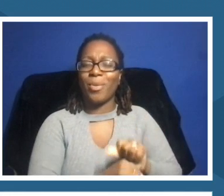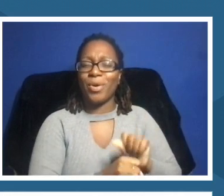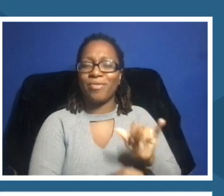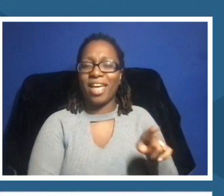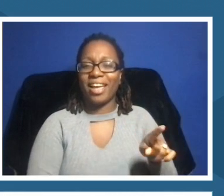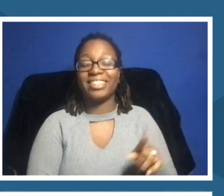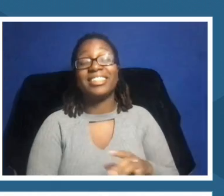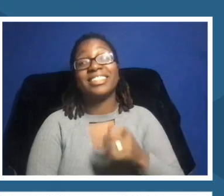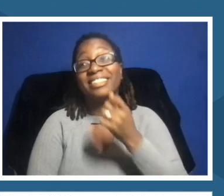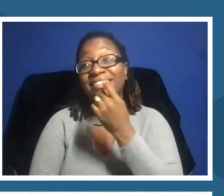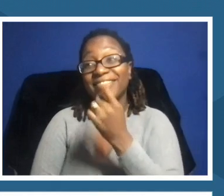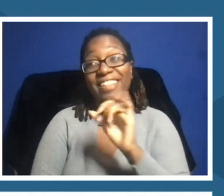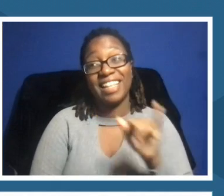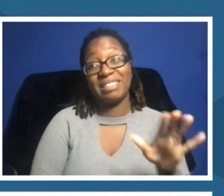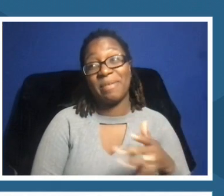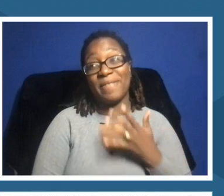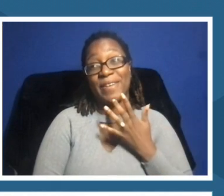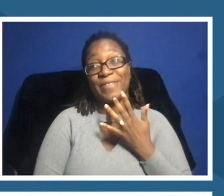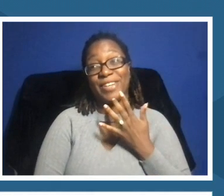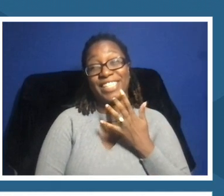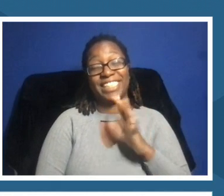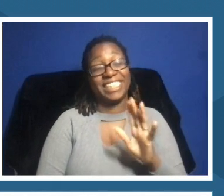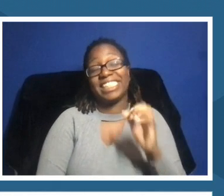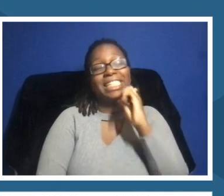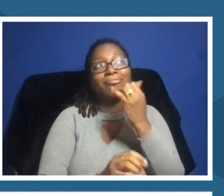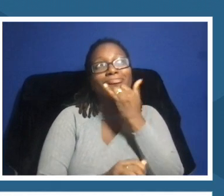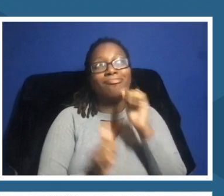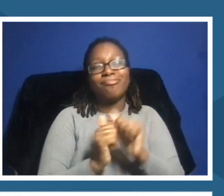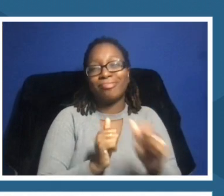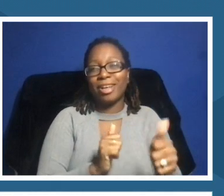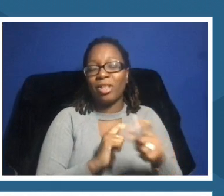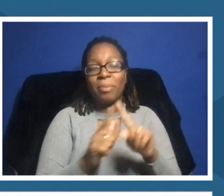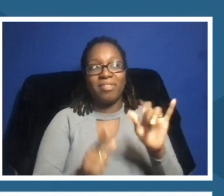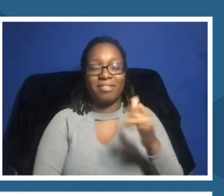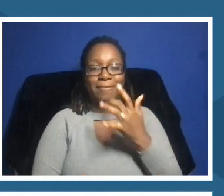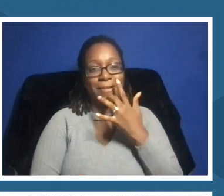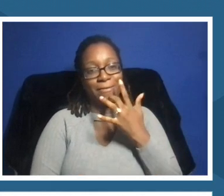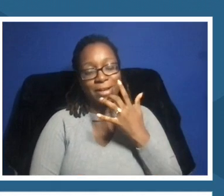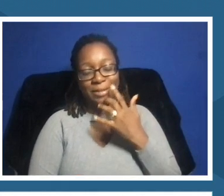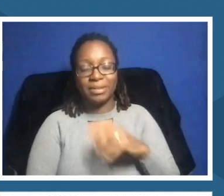their shade on the other ones they were really great as well uh supreda is amazing